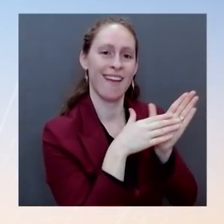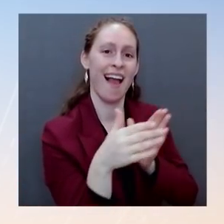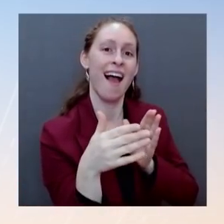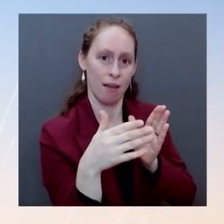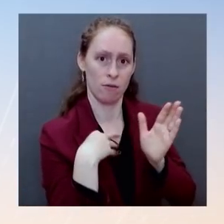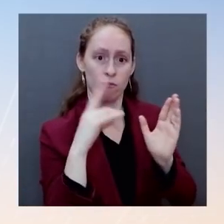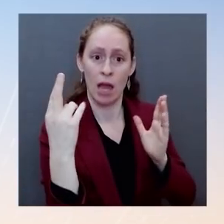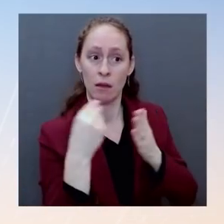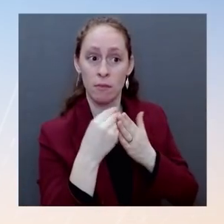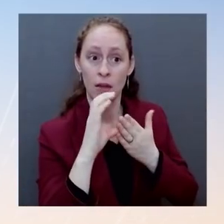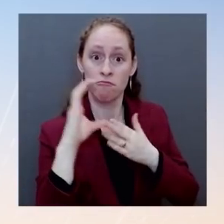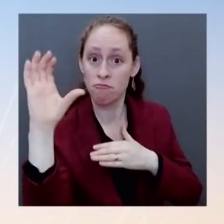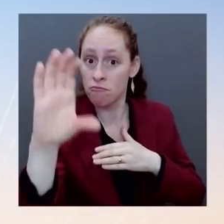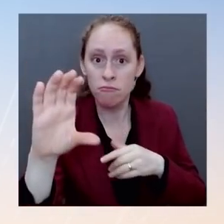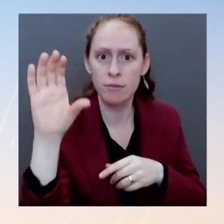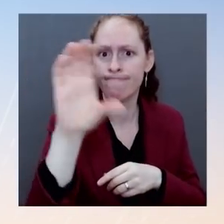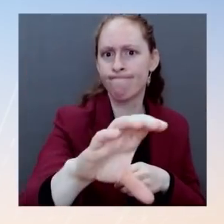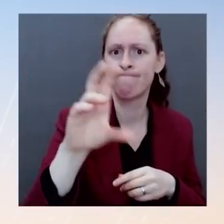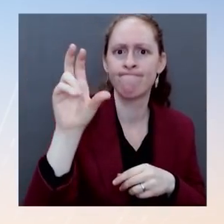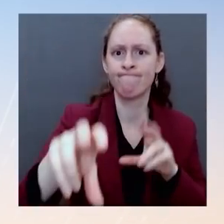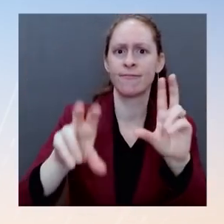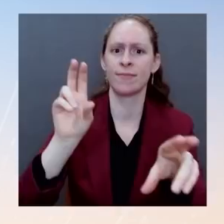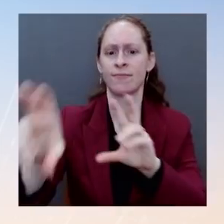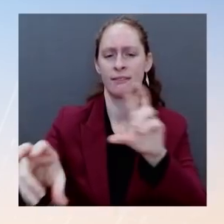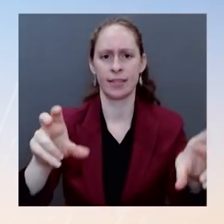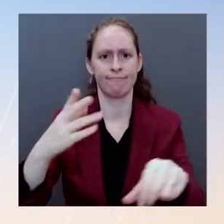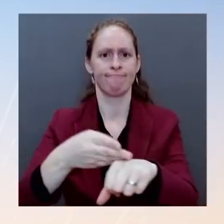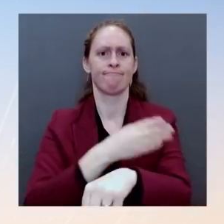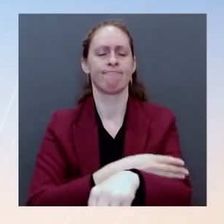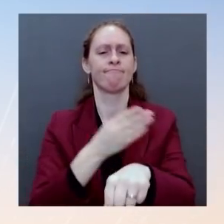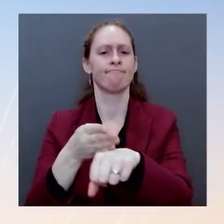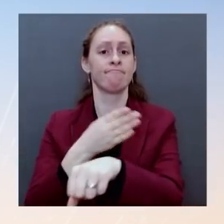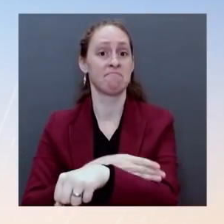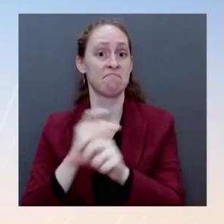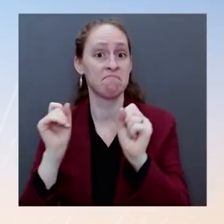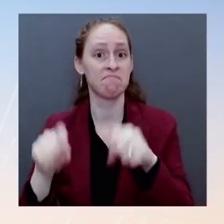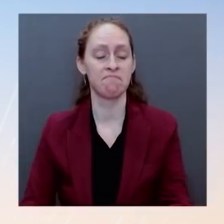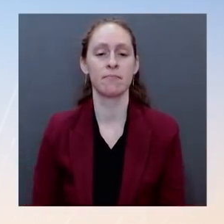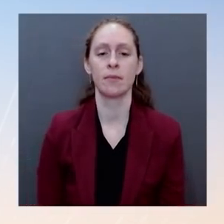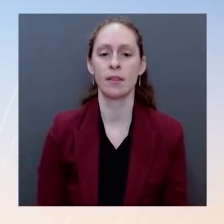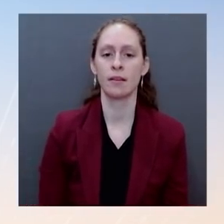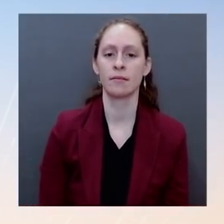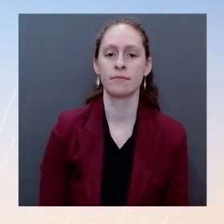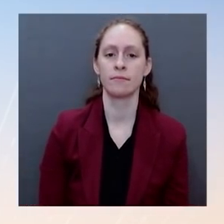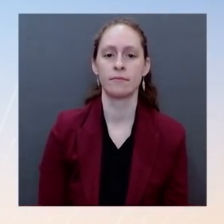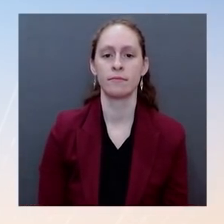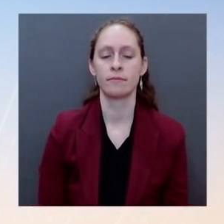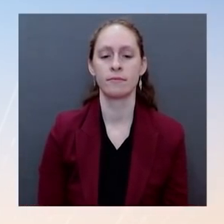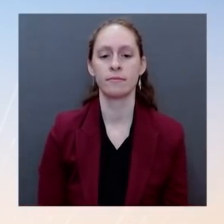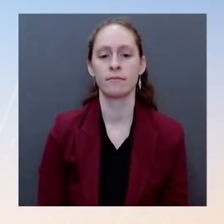On the dwell fees: There's the issue around the fees on import containers